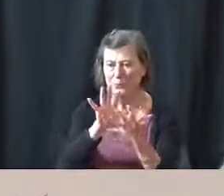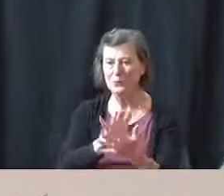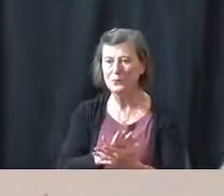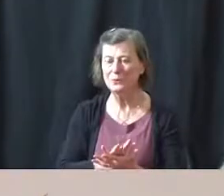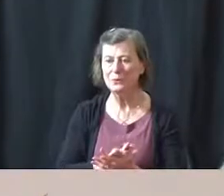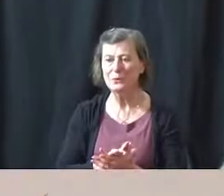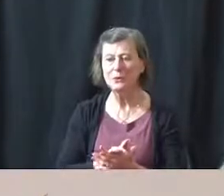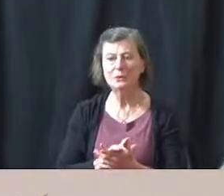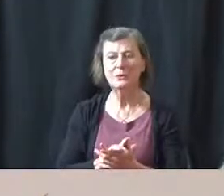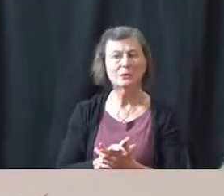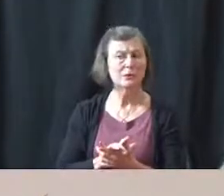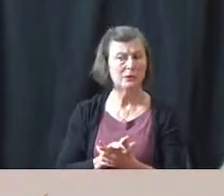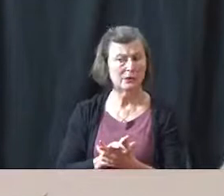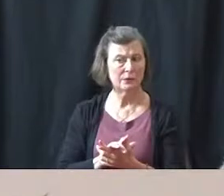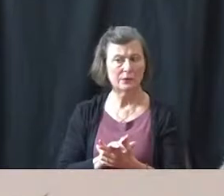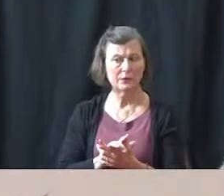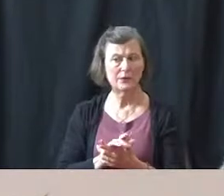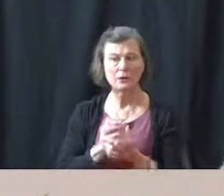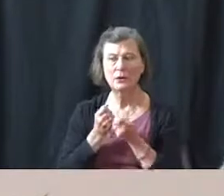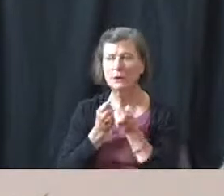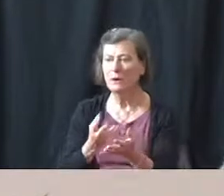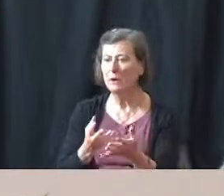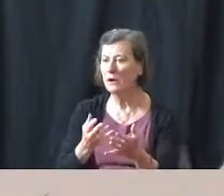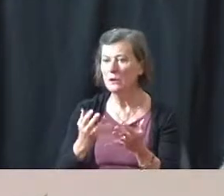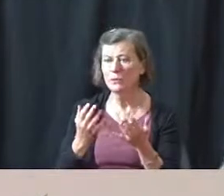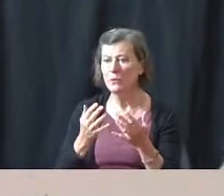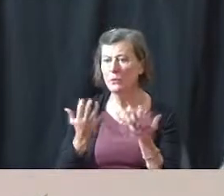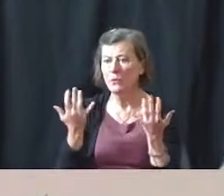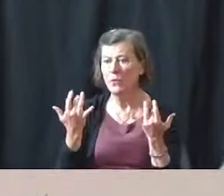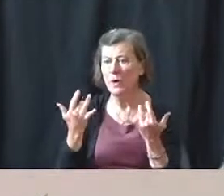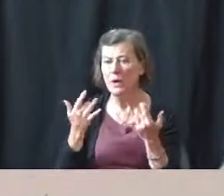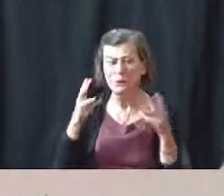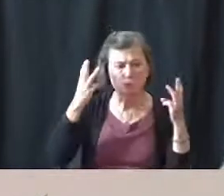Caused by worry fear, anger, confusion, despair.